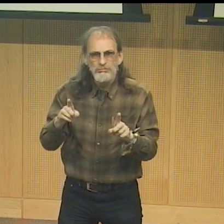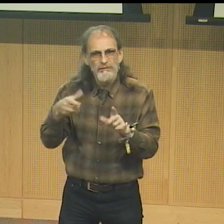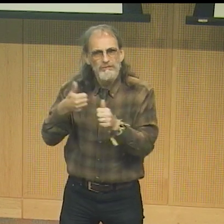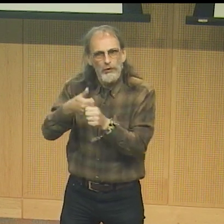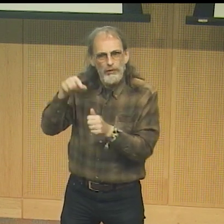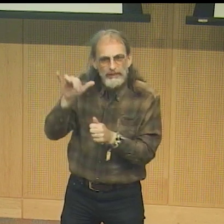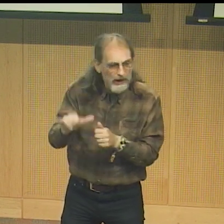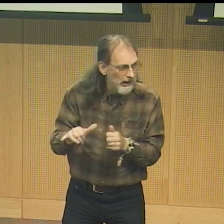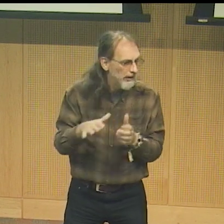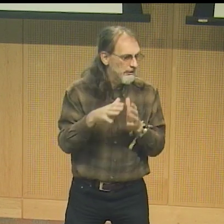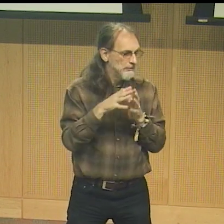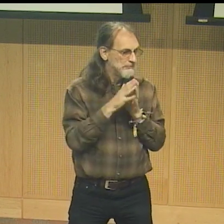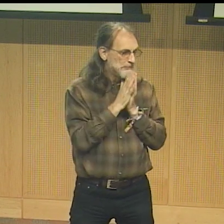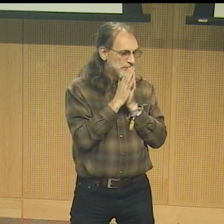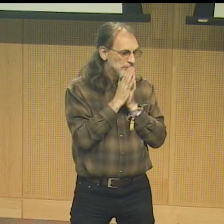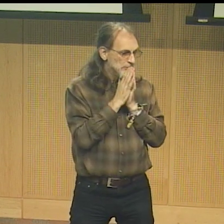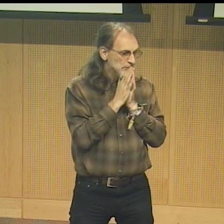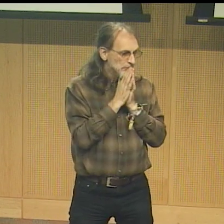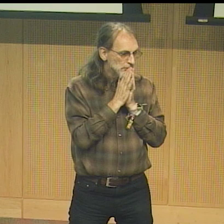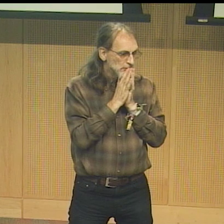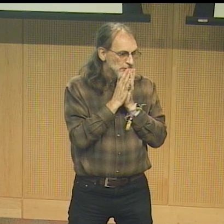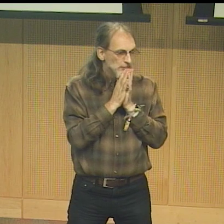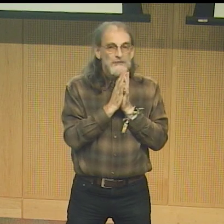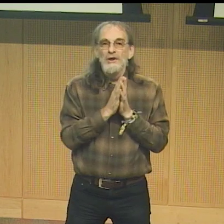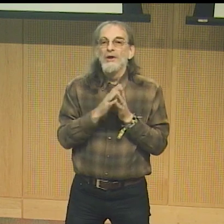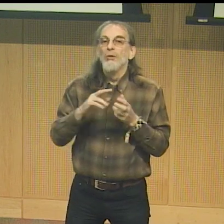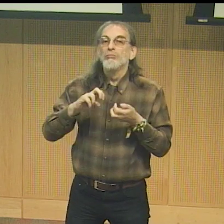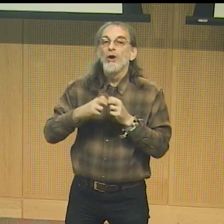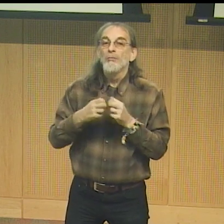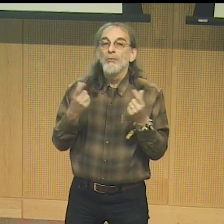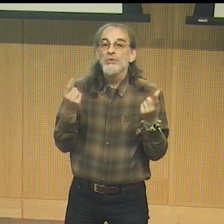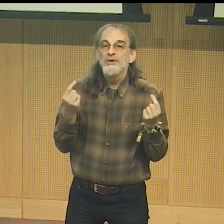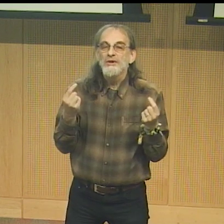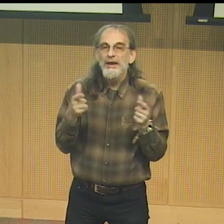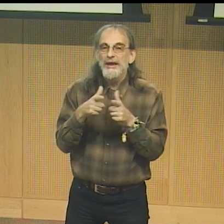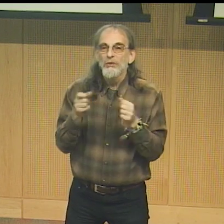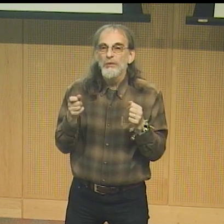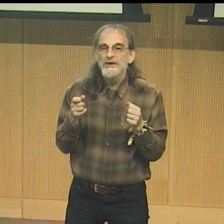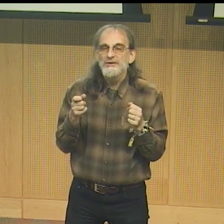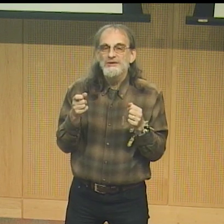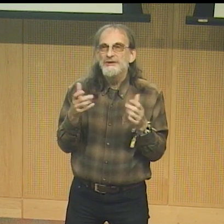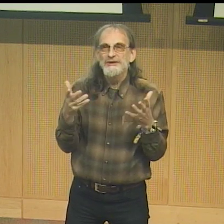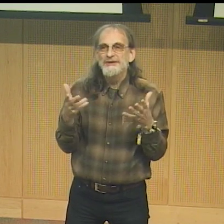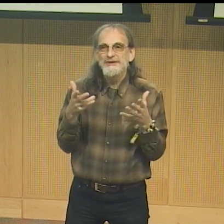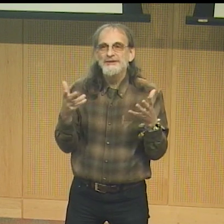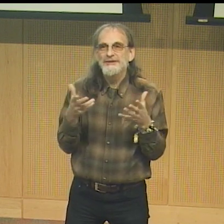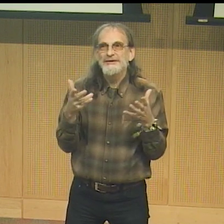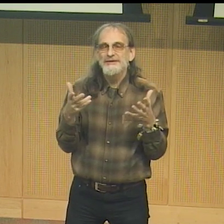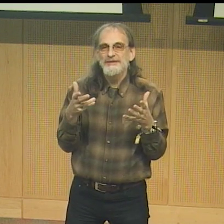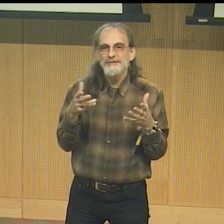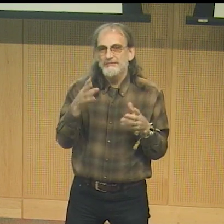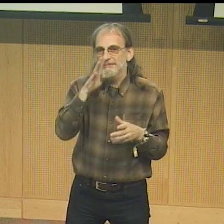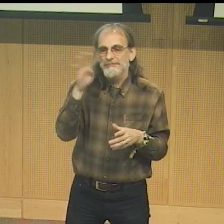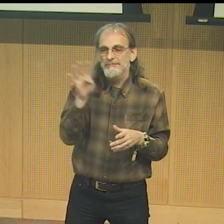The problem with even this fourth layer out in this dimension is that we are not yet addressing the collective culture